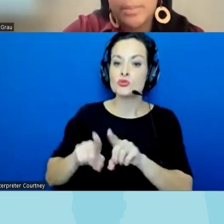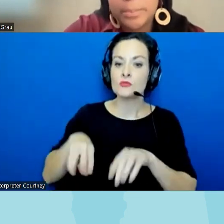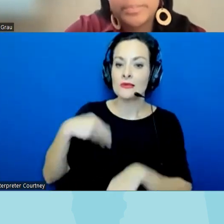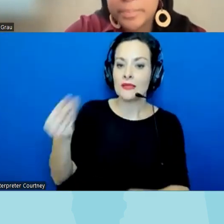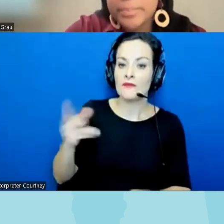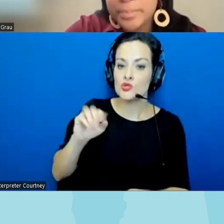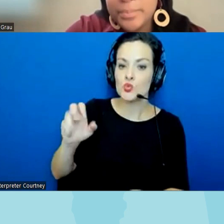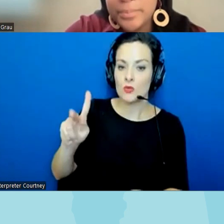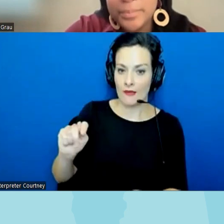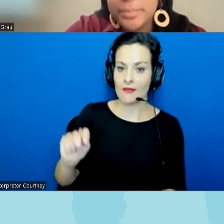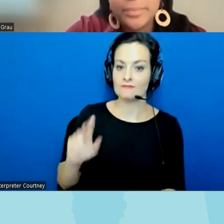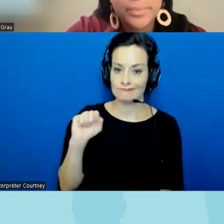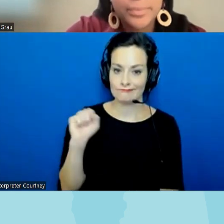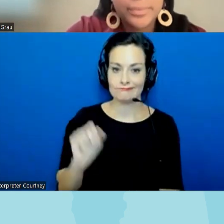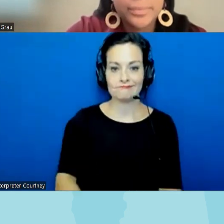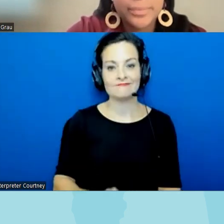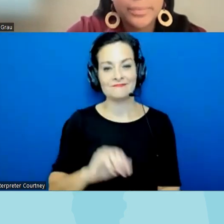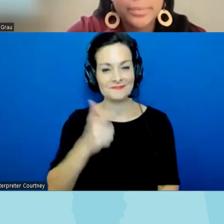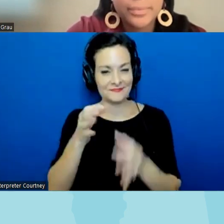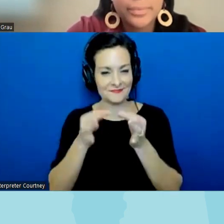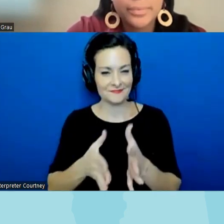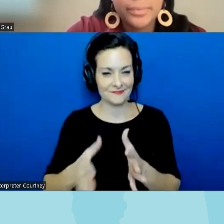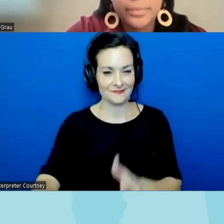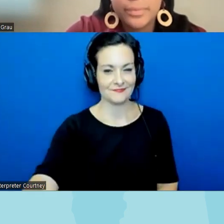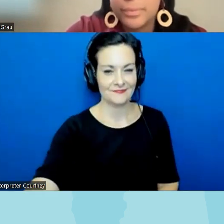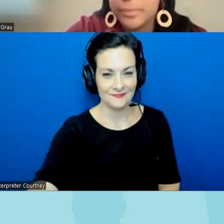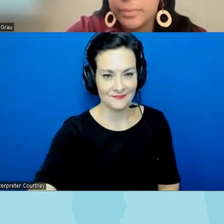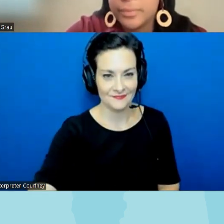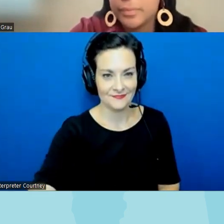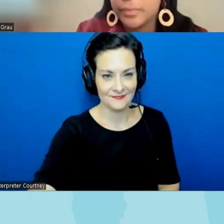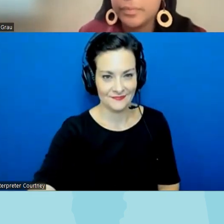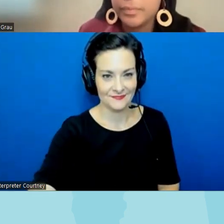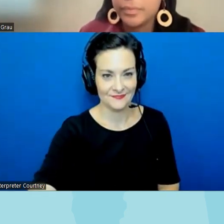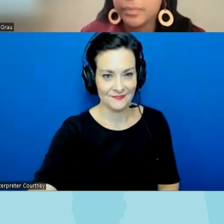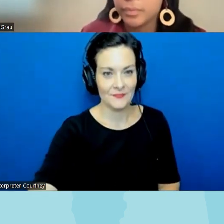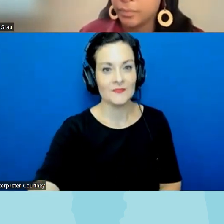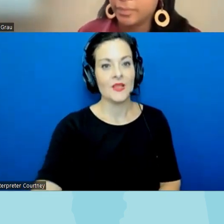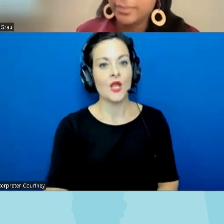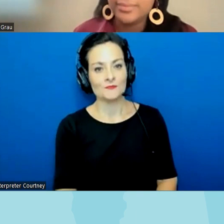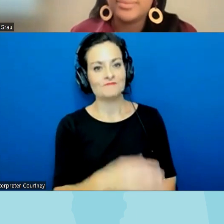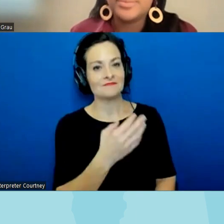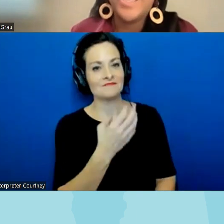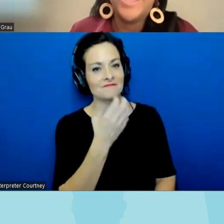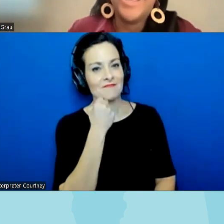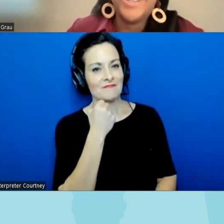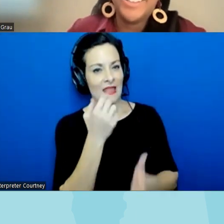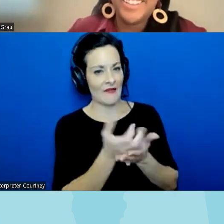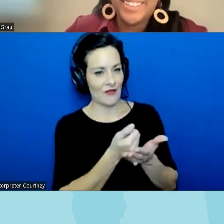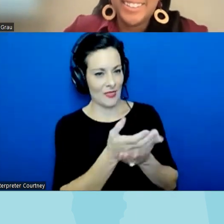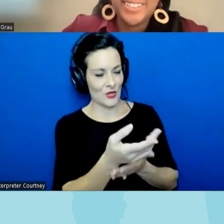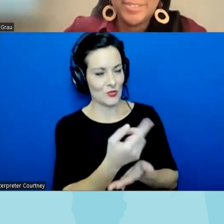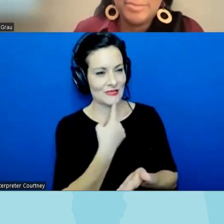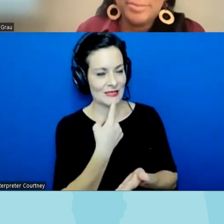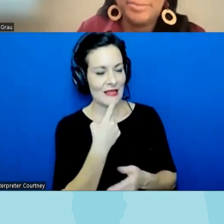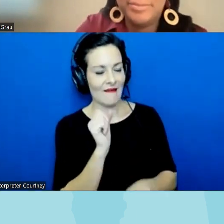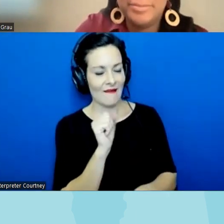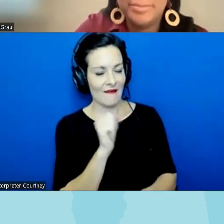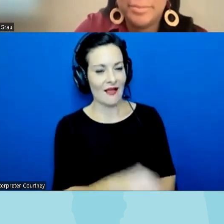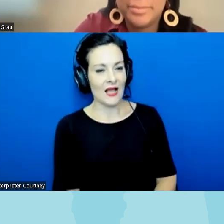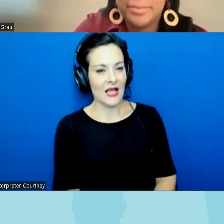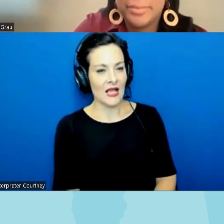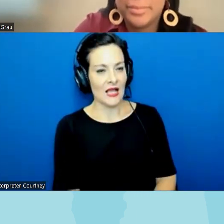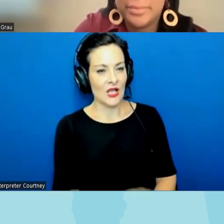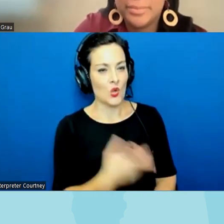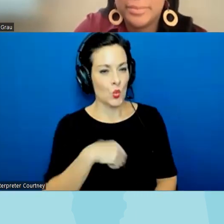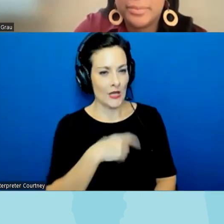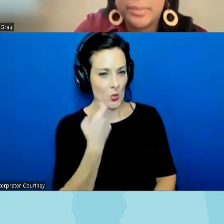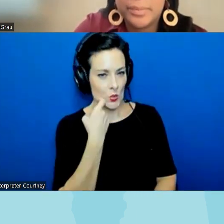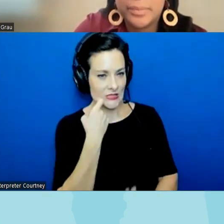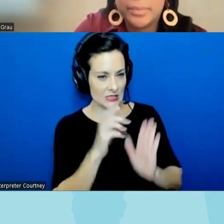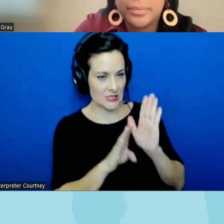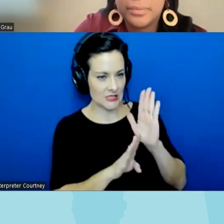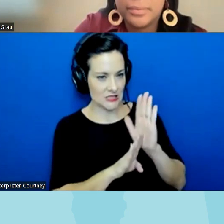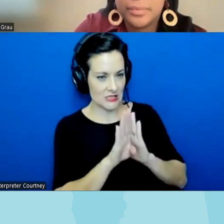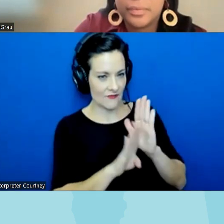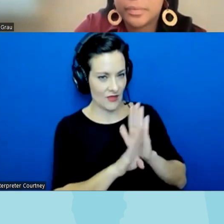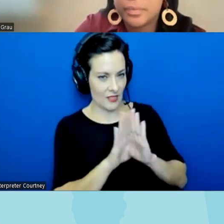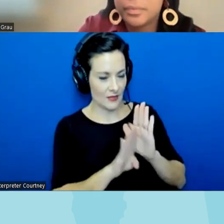yeah I loved everything you said um I think that so we just developed a um it's not specific to